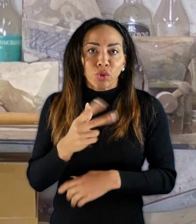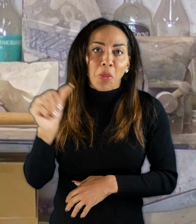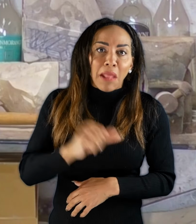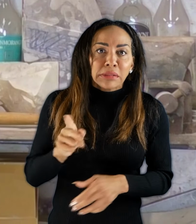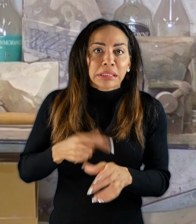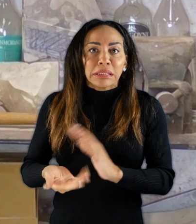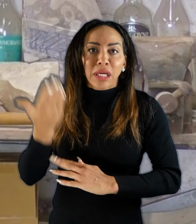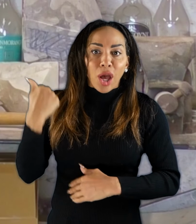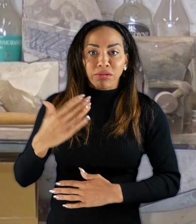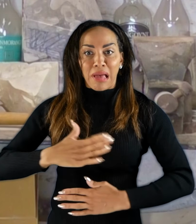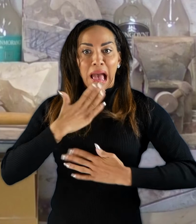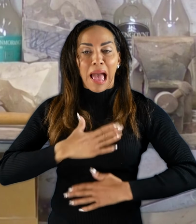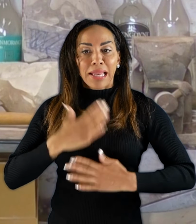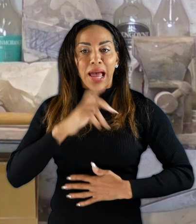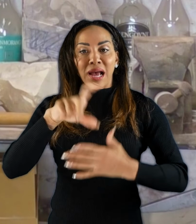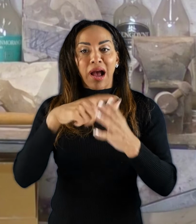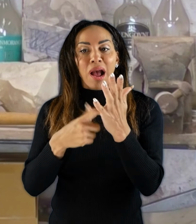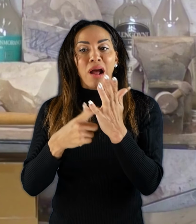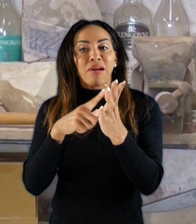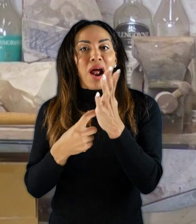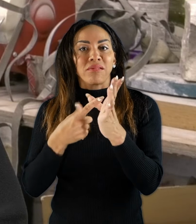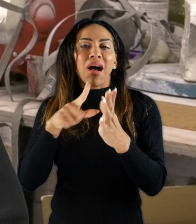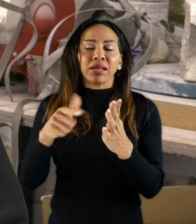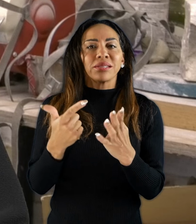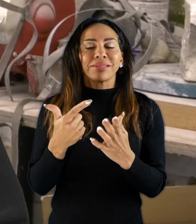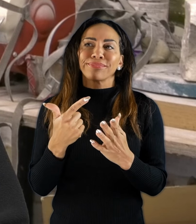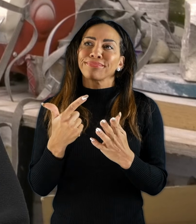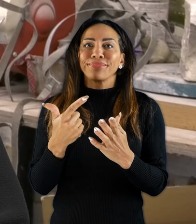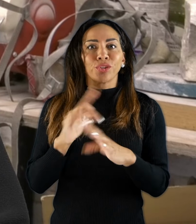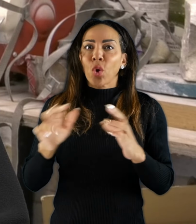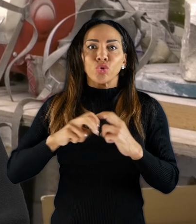It's an honest, it's not a touristy town. It's a, it's kind of an honest working town.